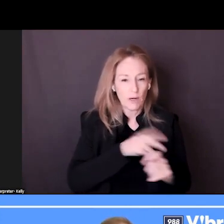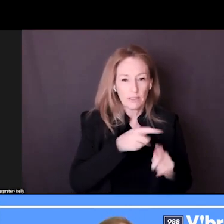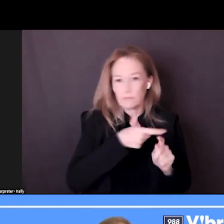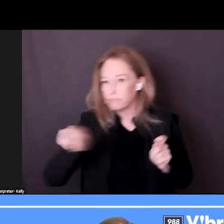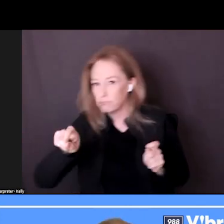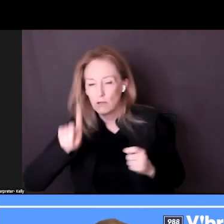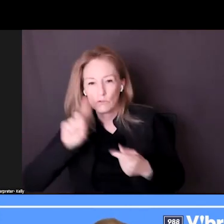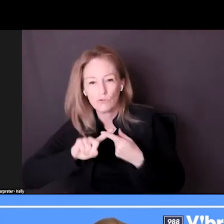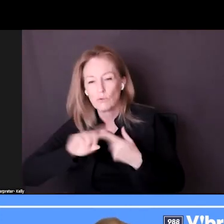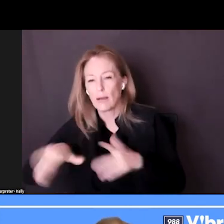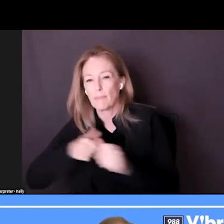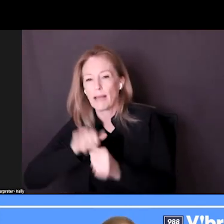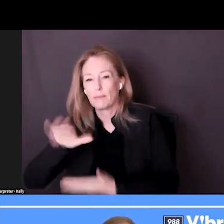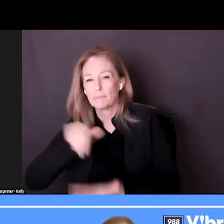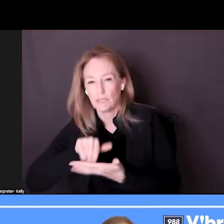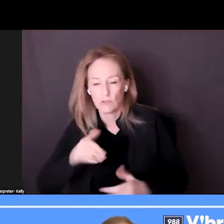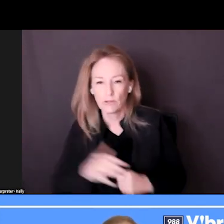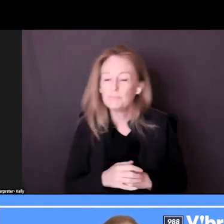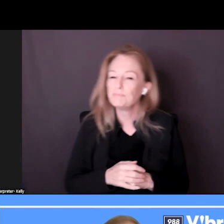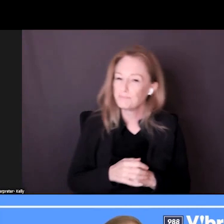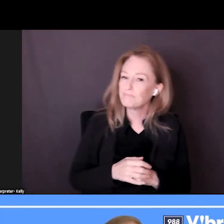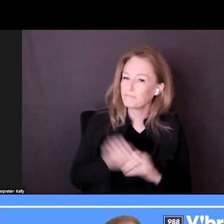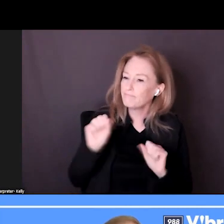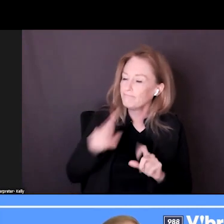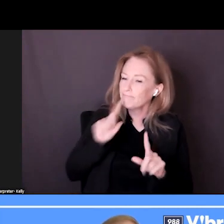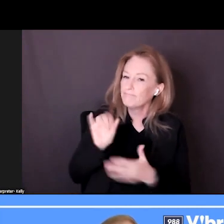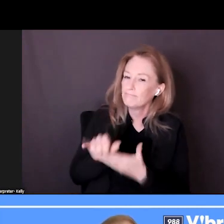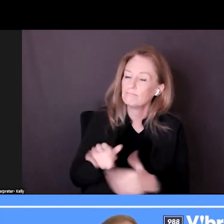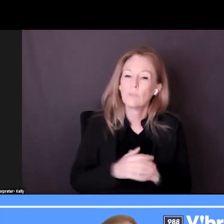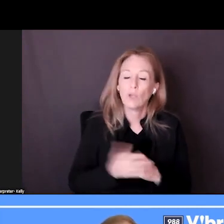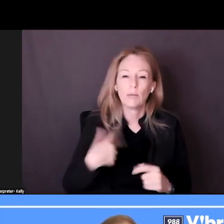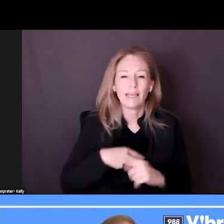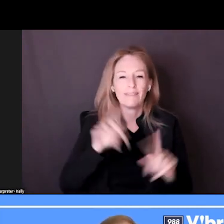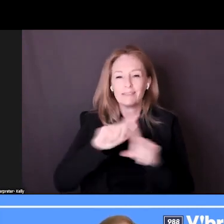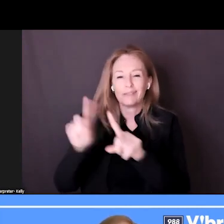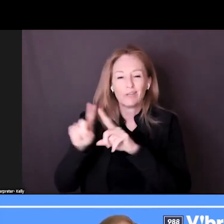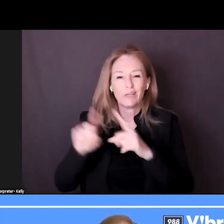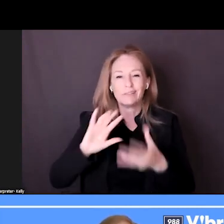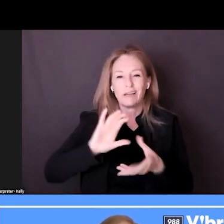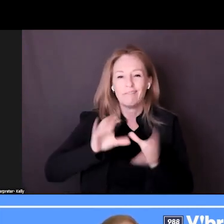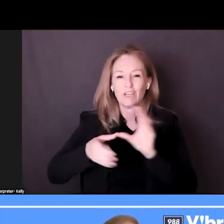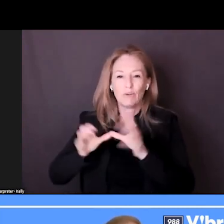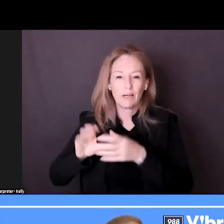WE HAVE VARIABLE CONSIDERATIONS WITH THE ECOSYSTEM. IT IS